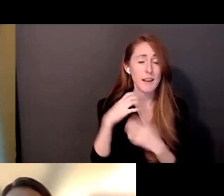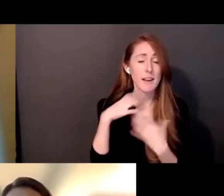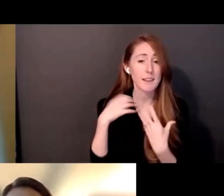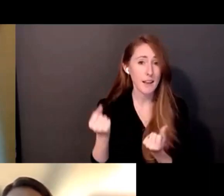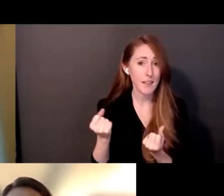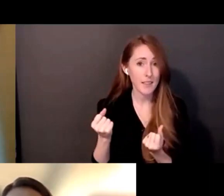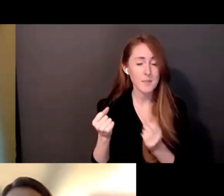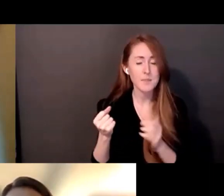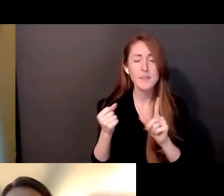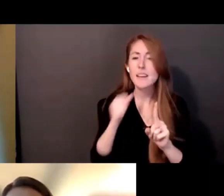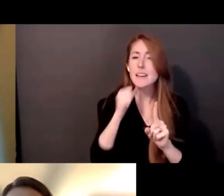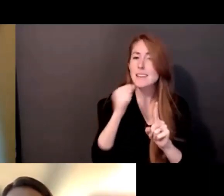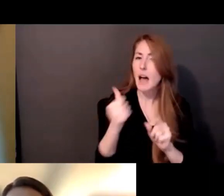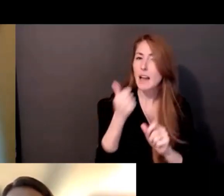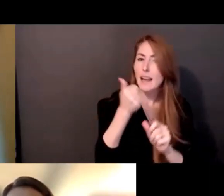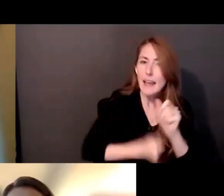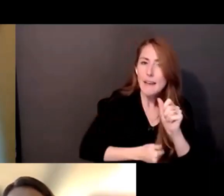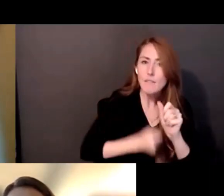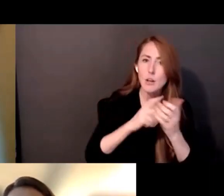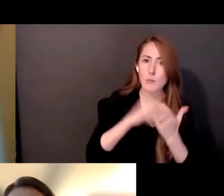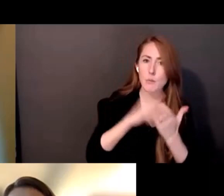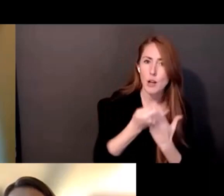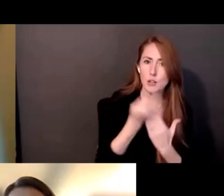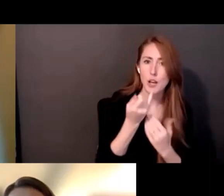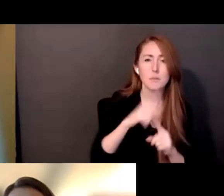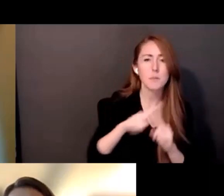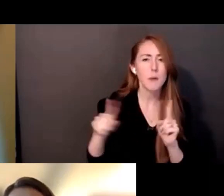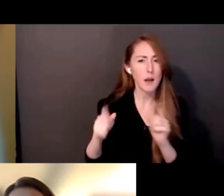but wherever it's applicable, we would build these impact case